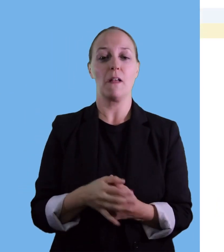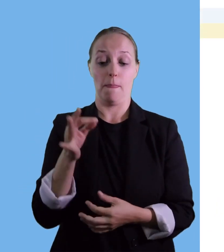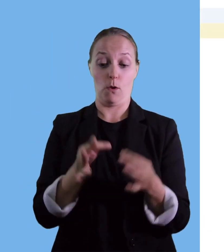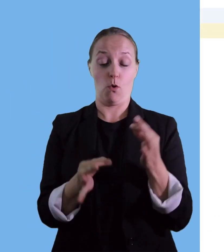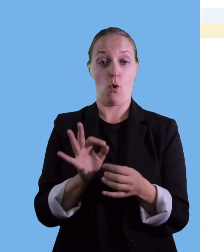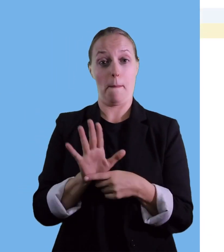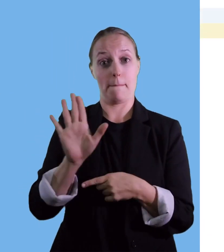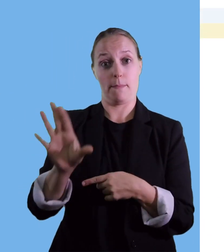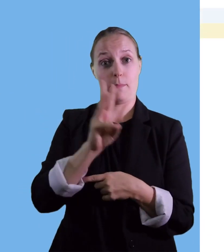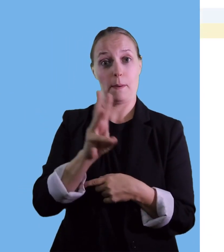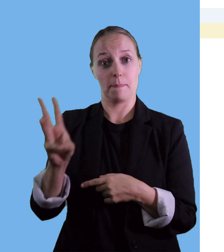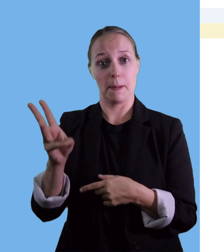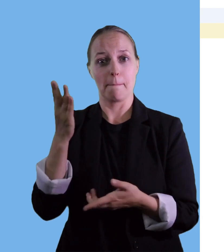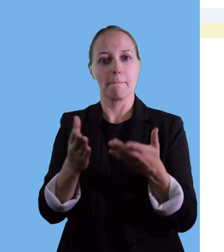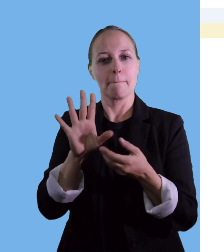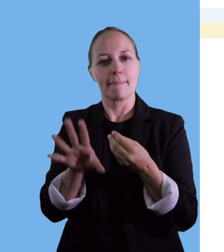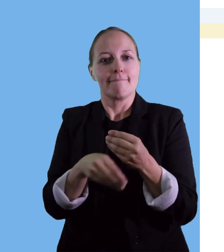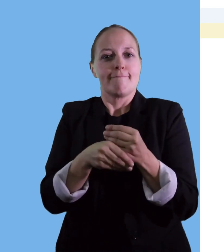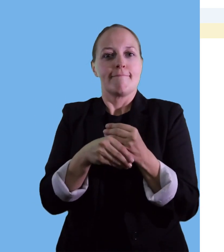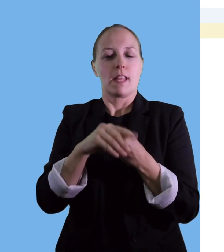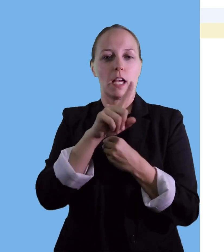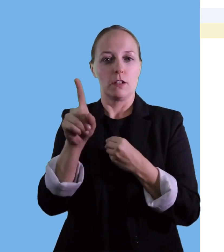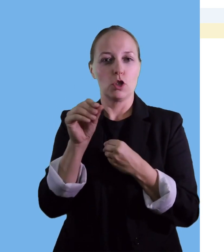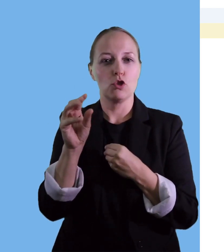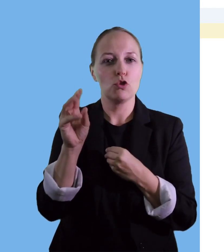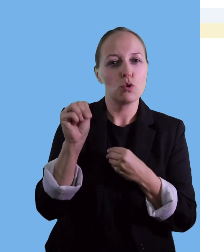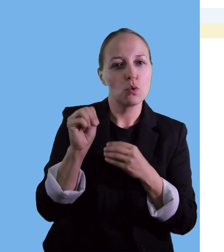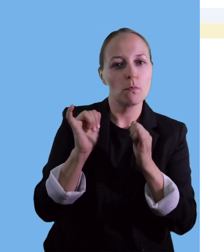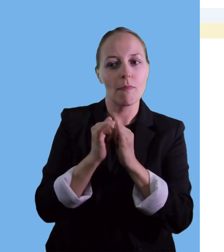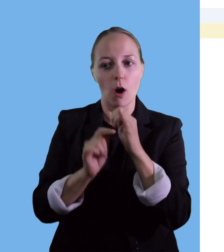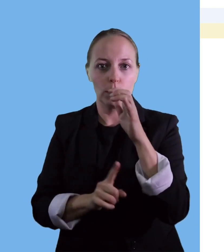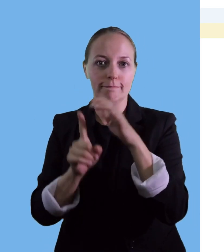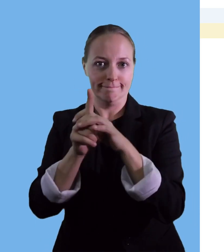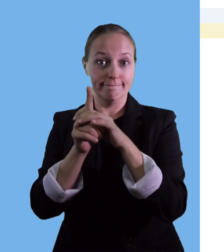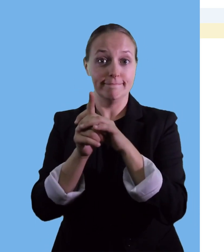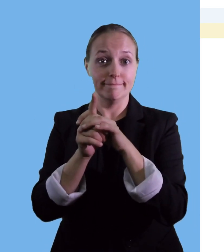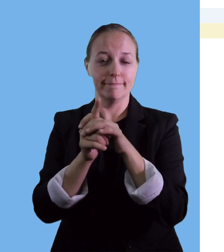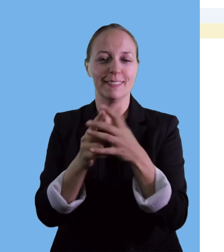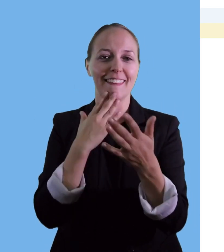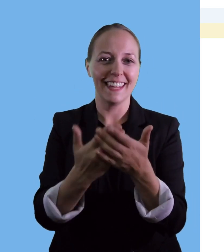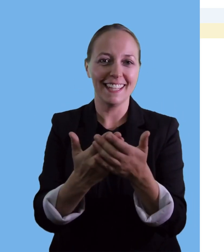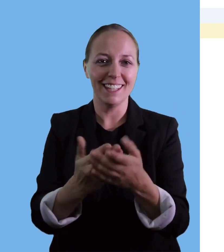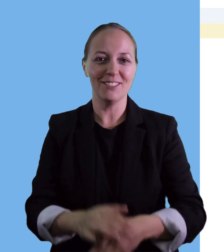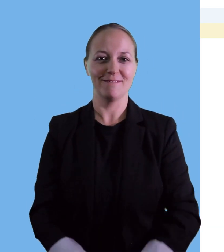The court's website may also include direct links to appear via Zoom. Thank you!